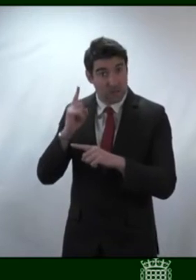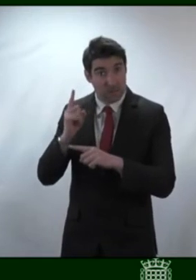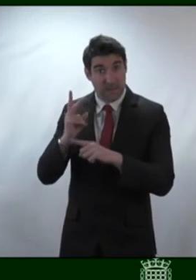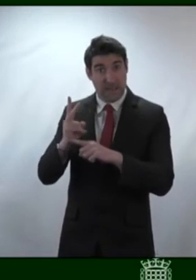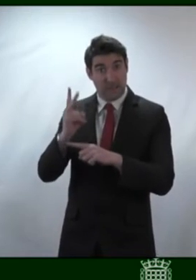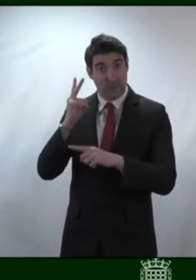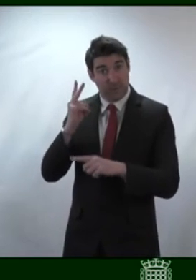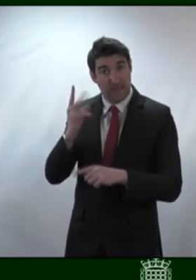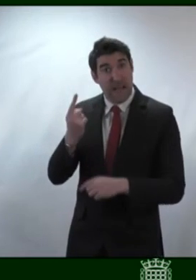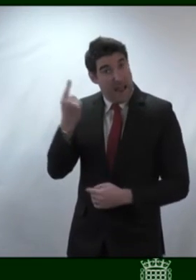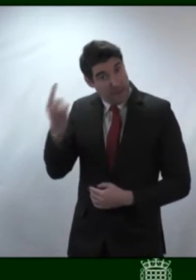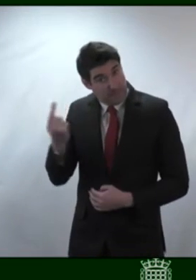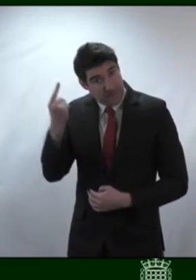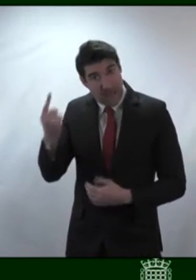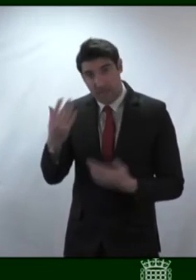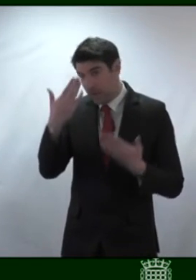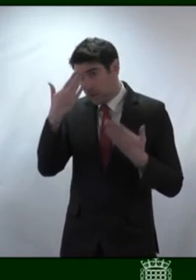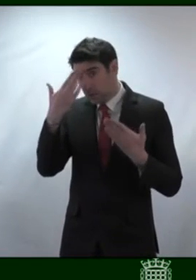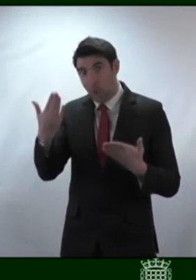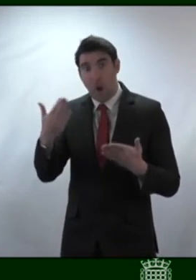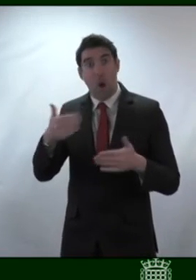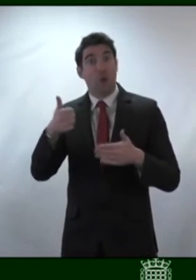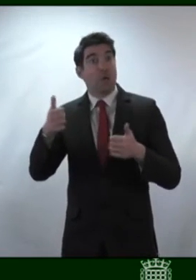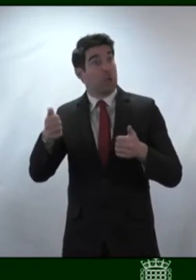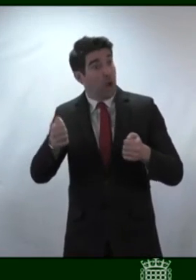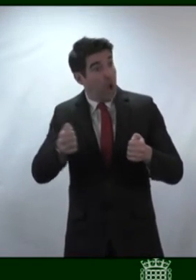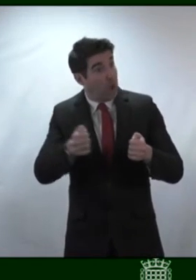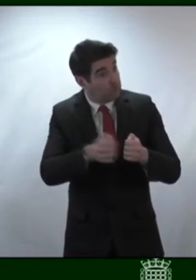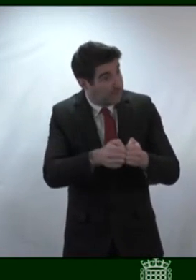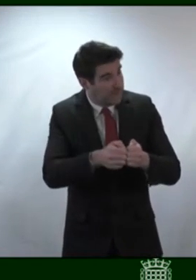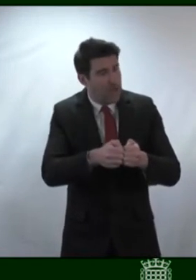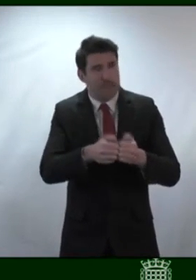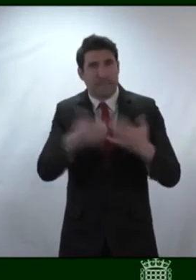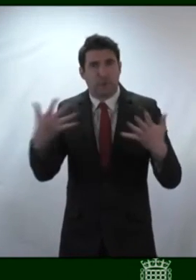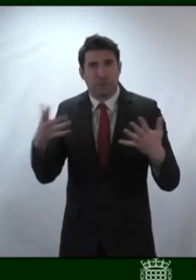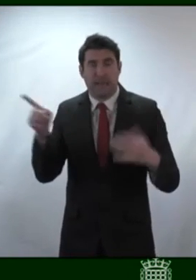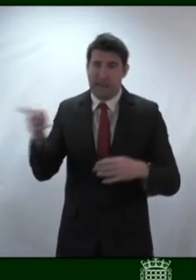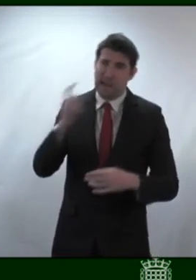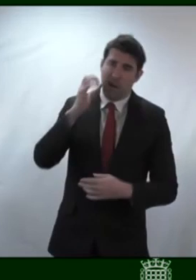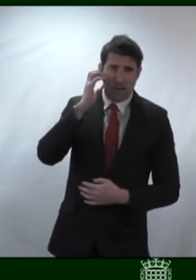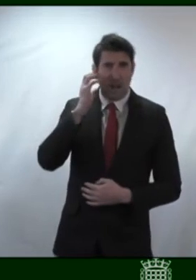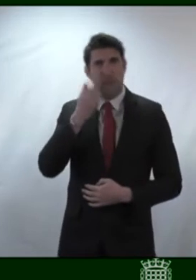supported the approach we were taking or opposed it. He could not do either: he abstained.